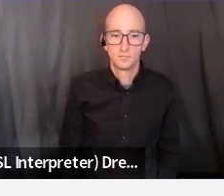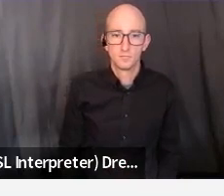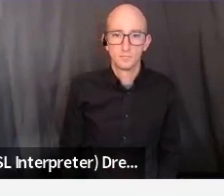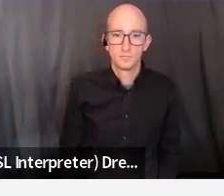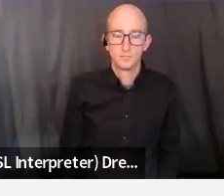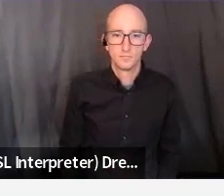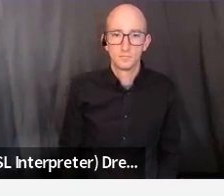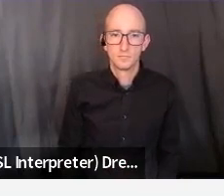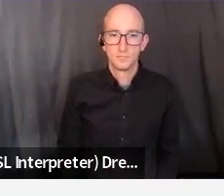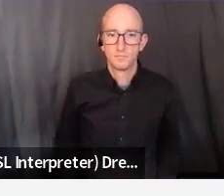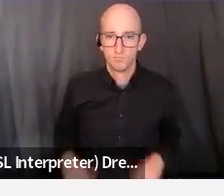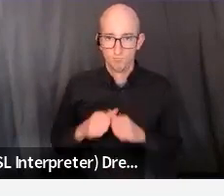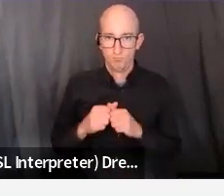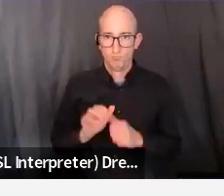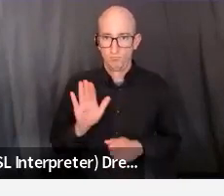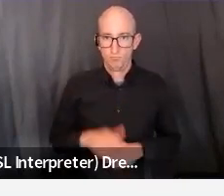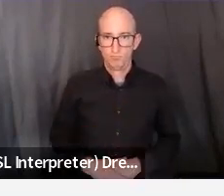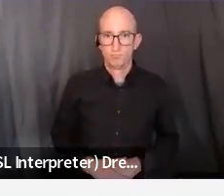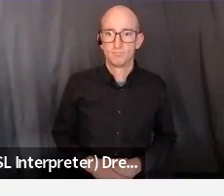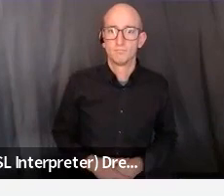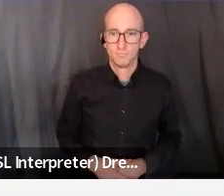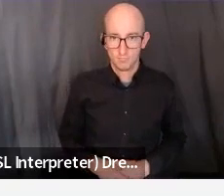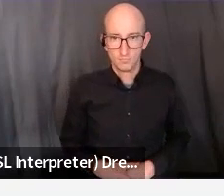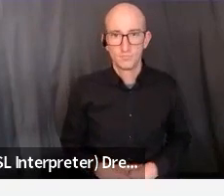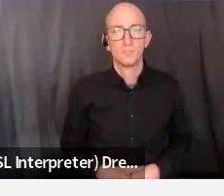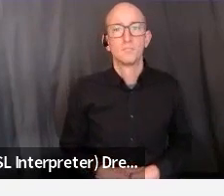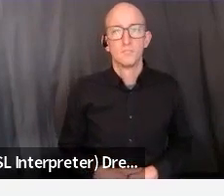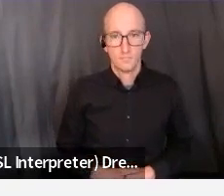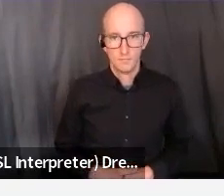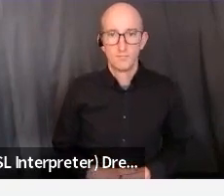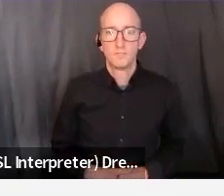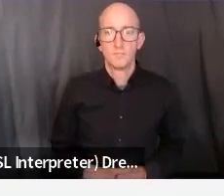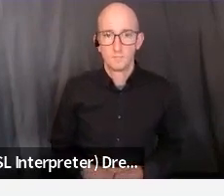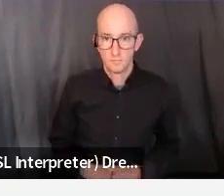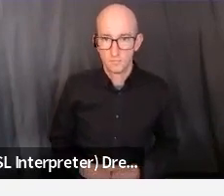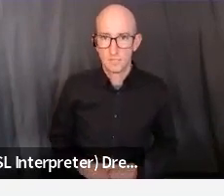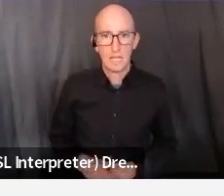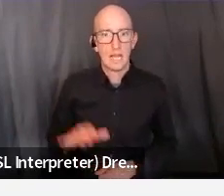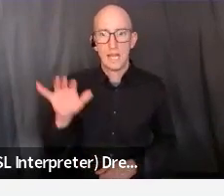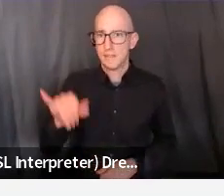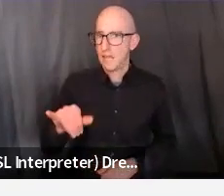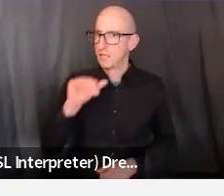assistance that are hosting informational webinars to support ports in their journey towards